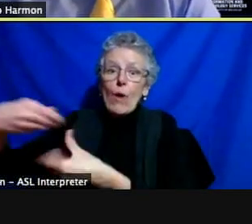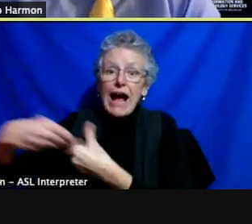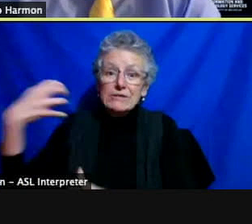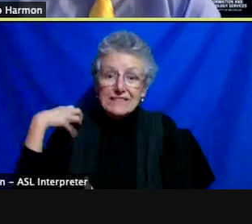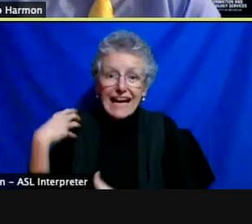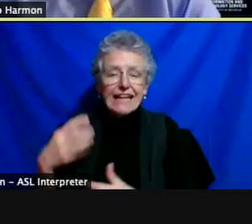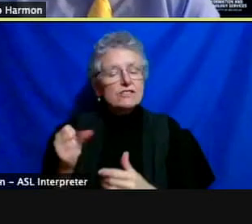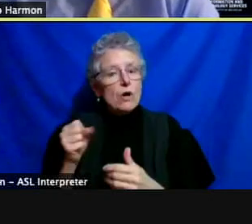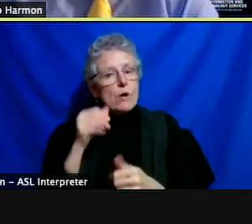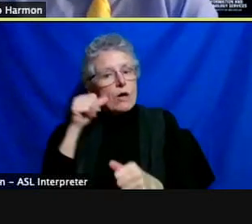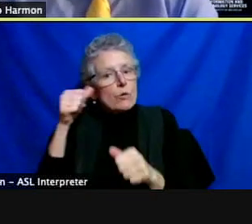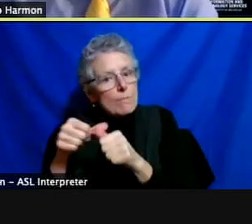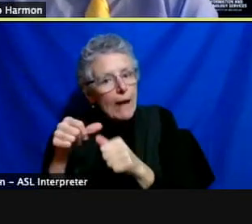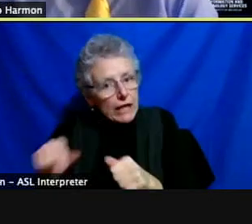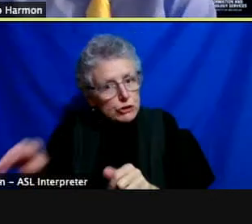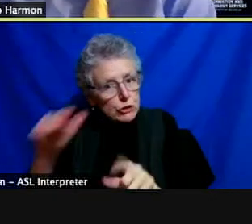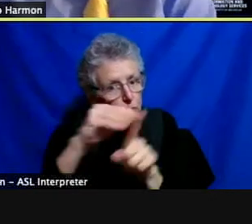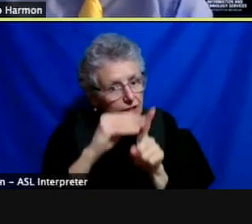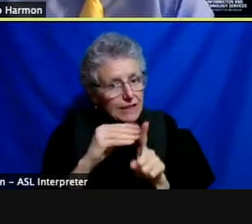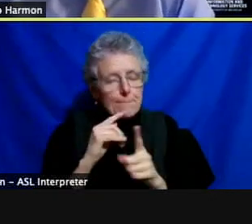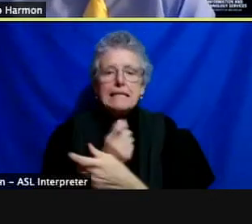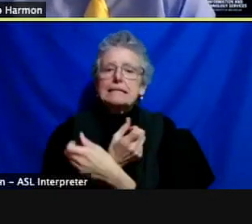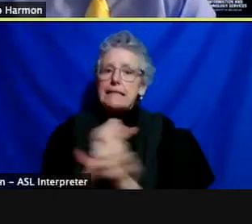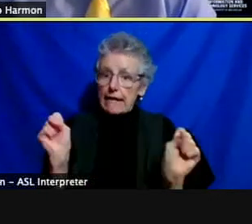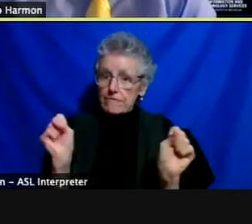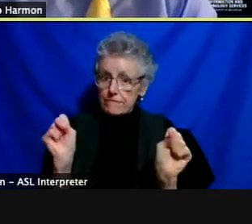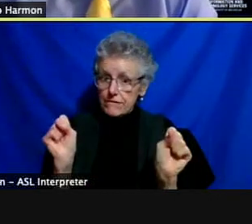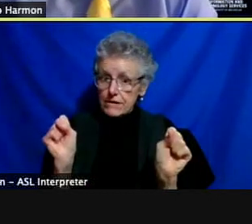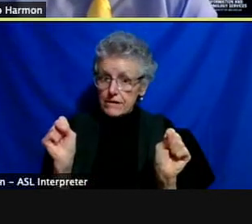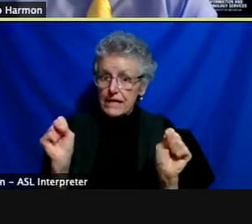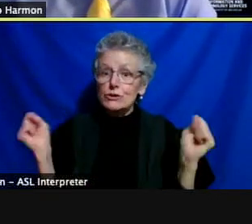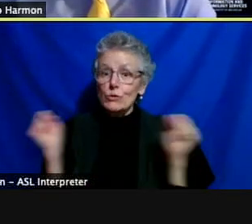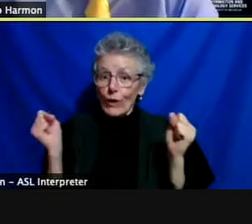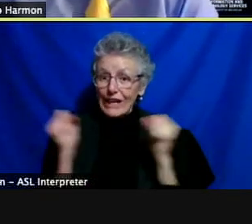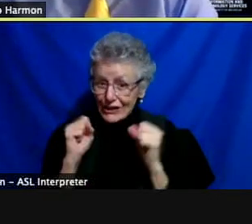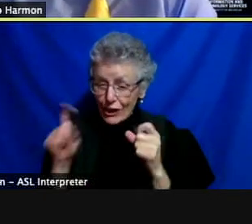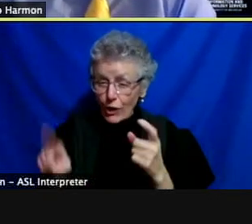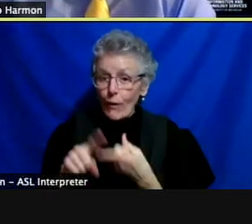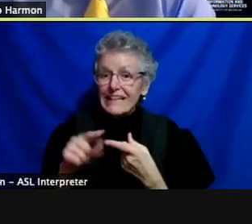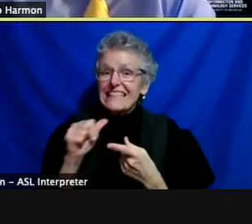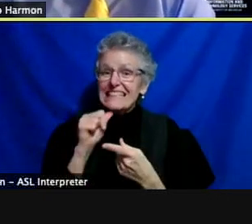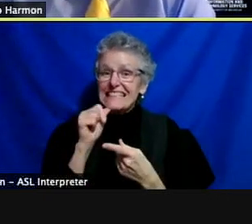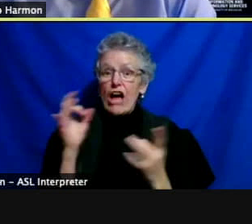And so it is winter. When you catch a day or two and it's not too bitterly cold,